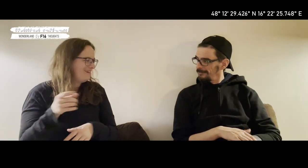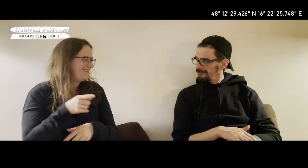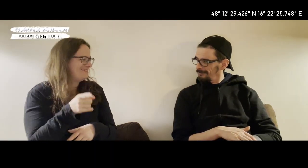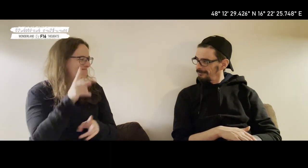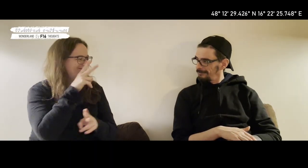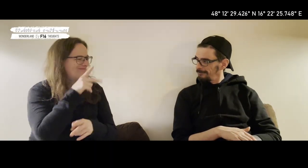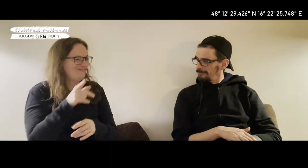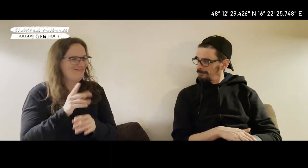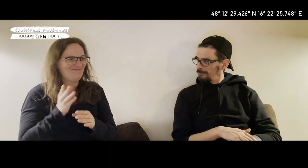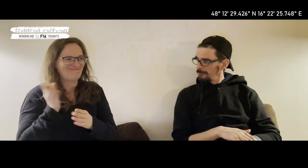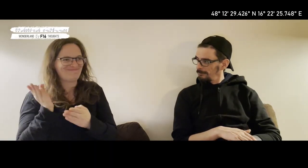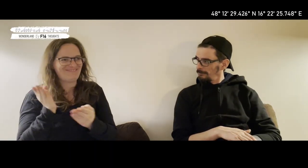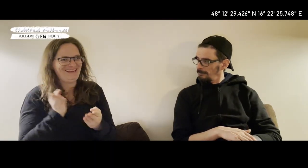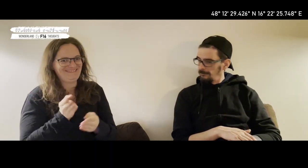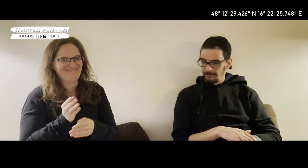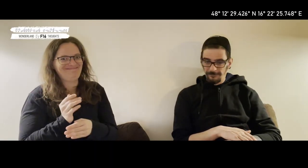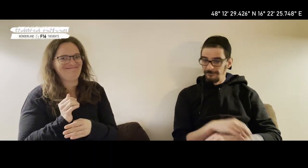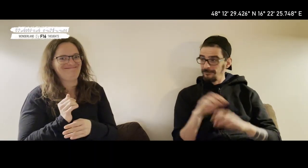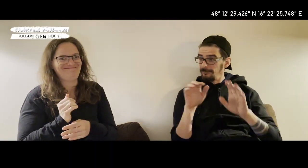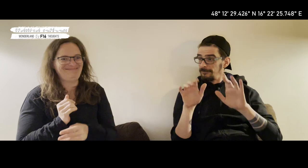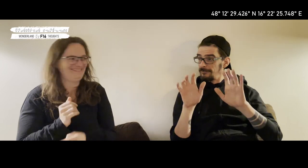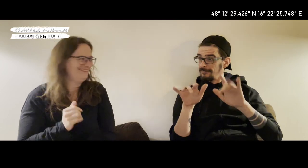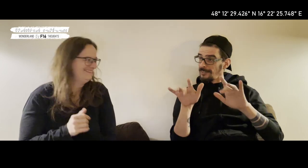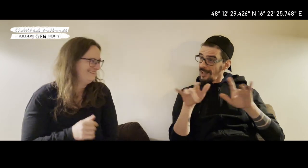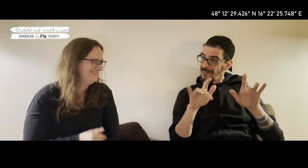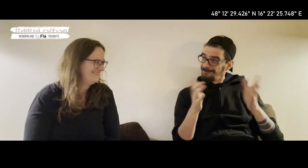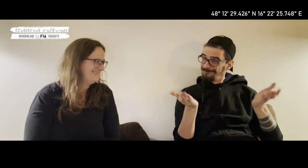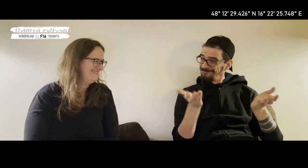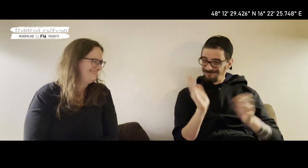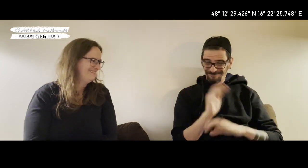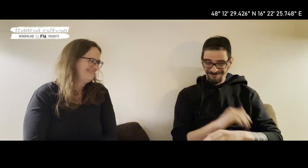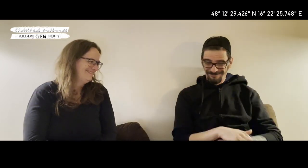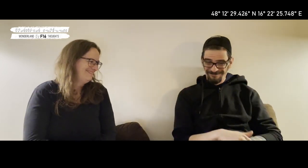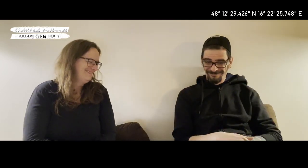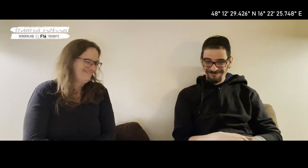and when guests are visiting, It must be extremely strange for them. They are here.